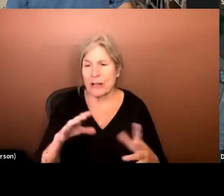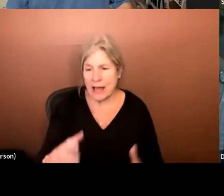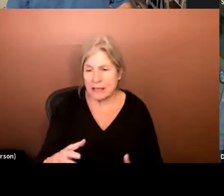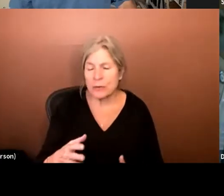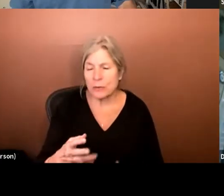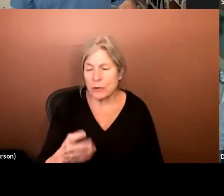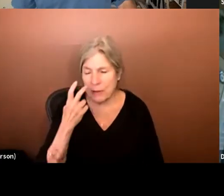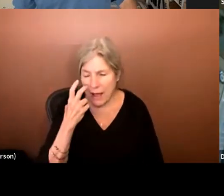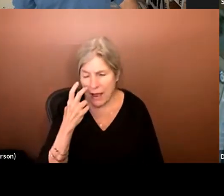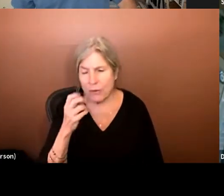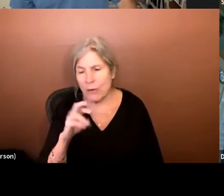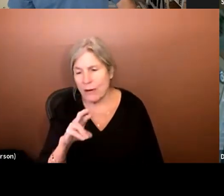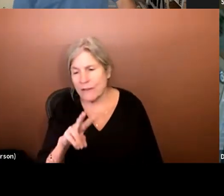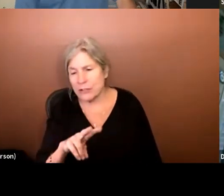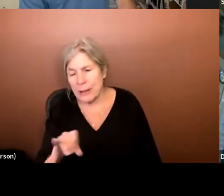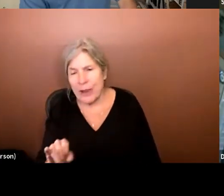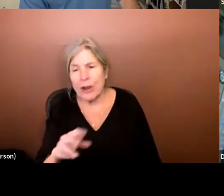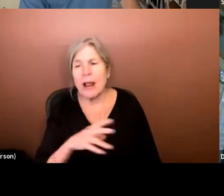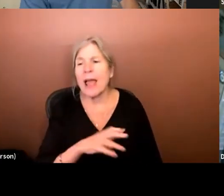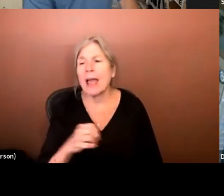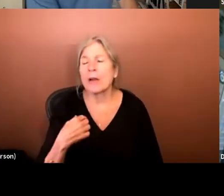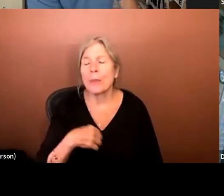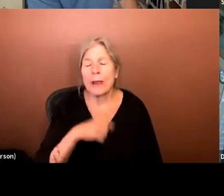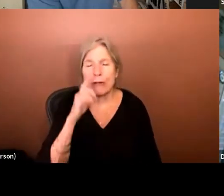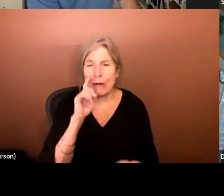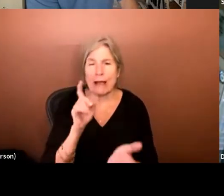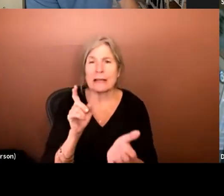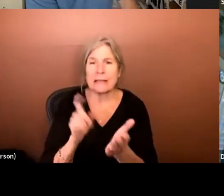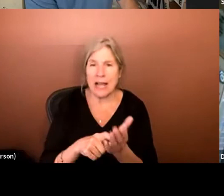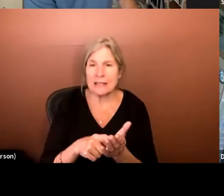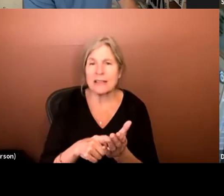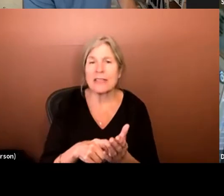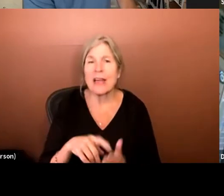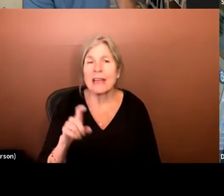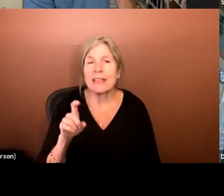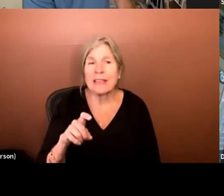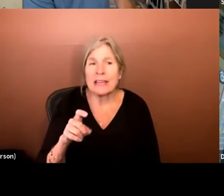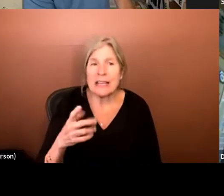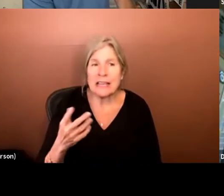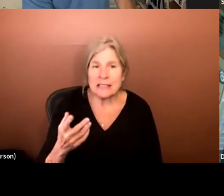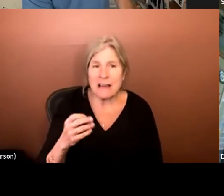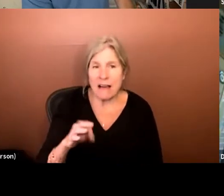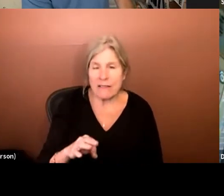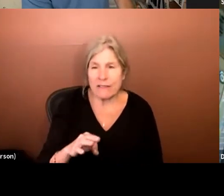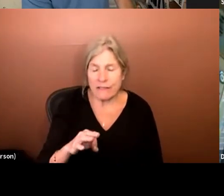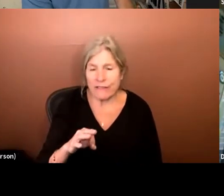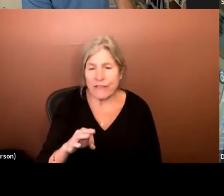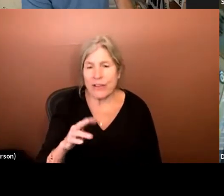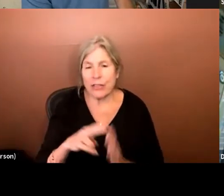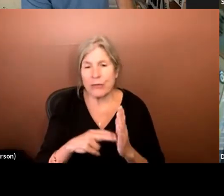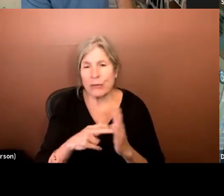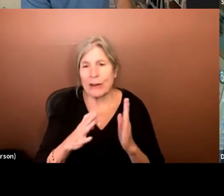visually impaired and we recognized that the needs of the reader are different in every